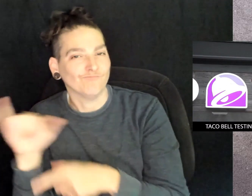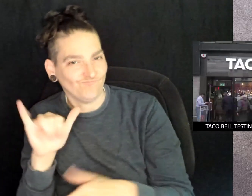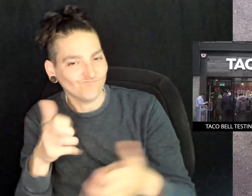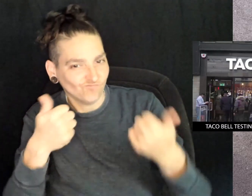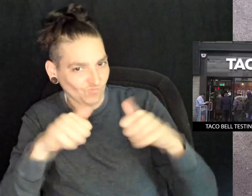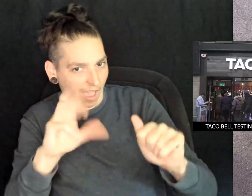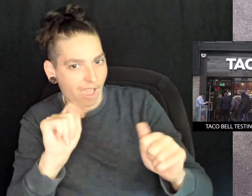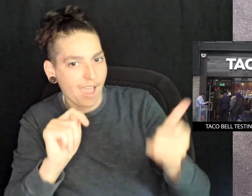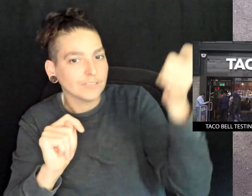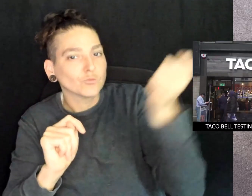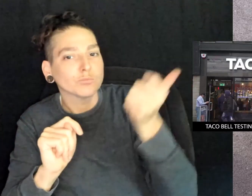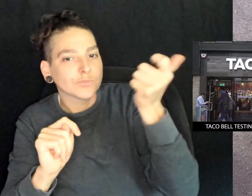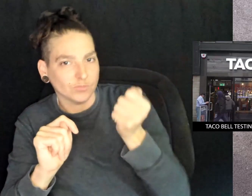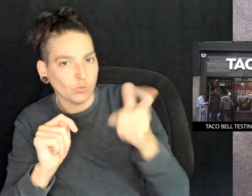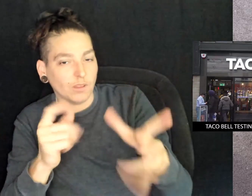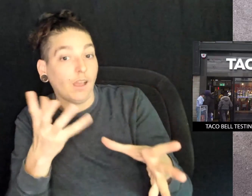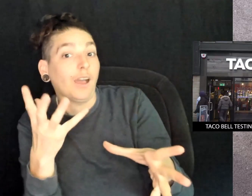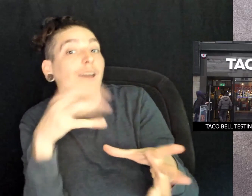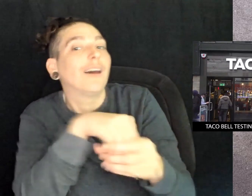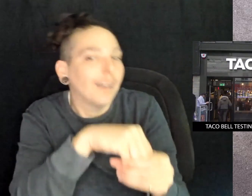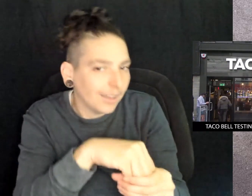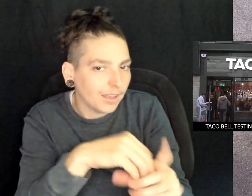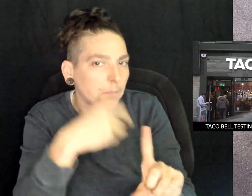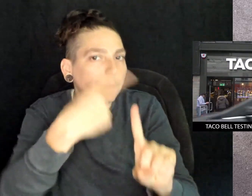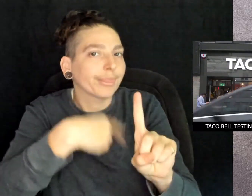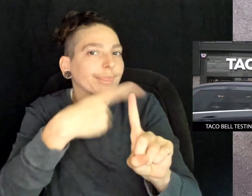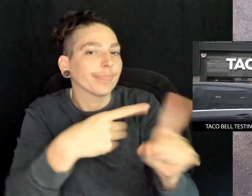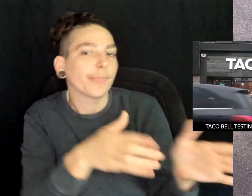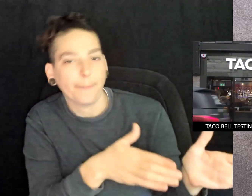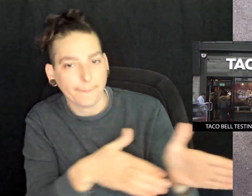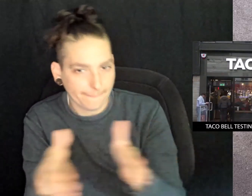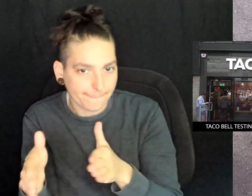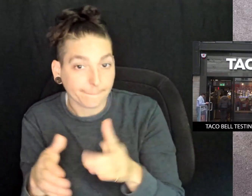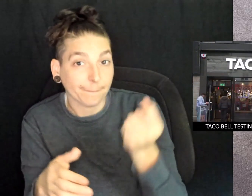it may sound odd but Panera is also trying out subscriptions